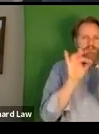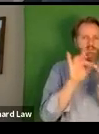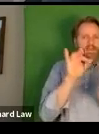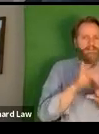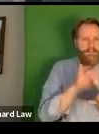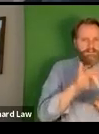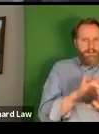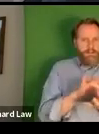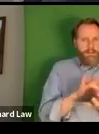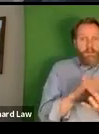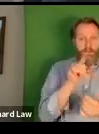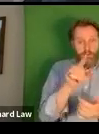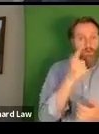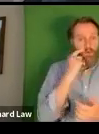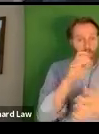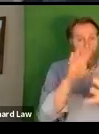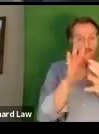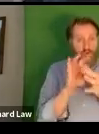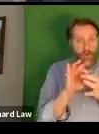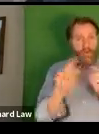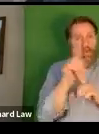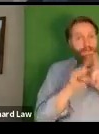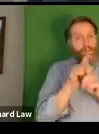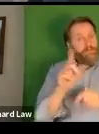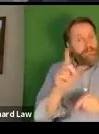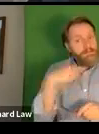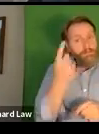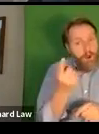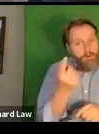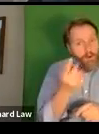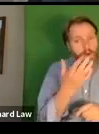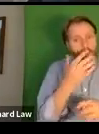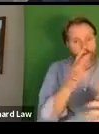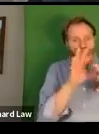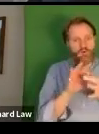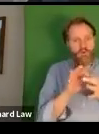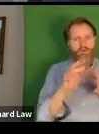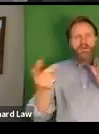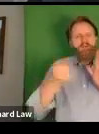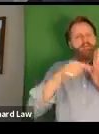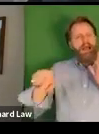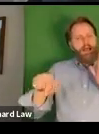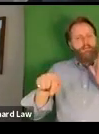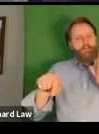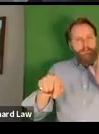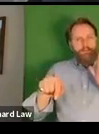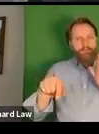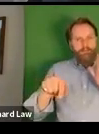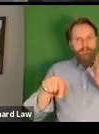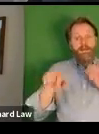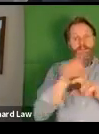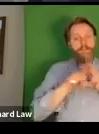tomorrow at lunchtime so I hope you can make it James if not we'll arrange something else